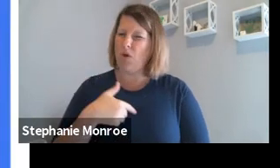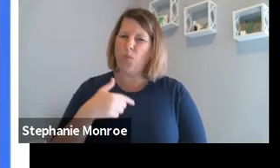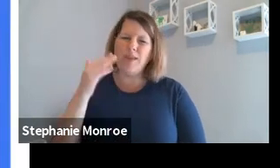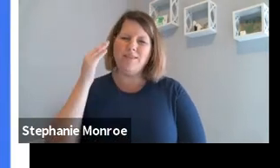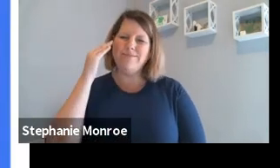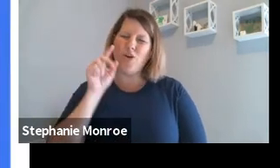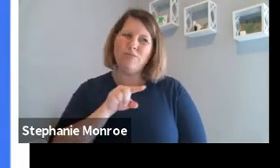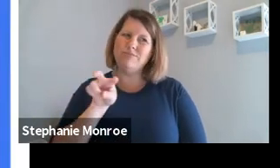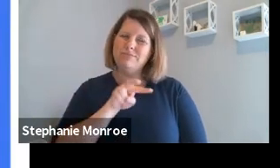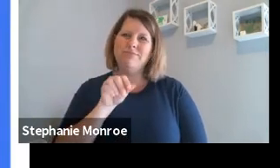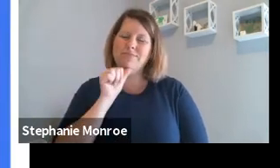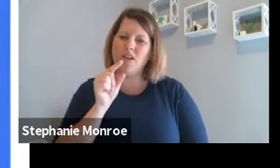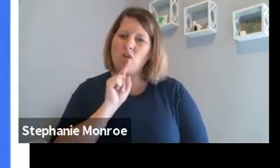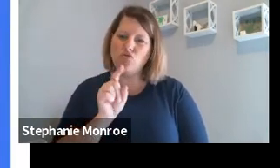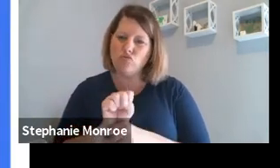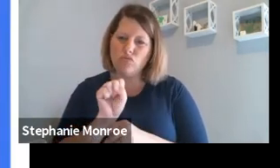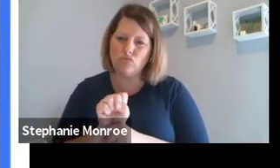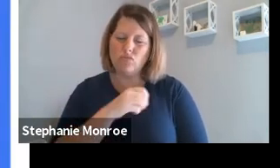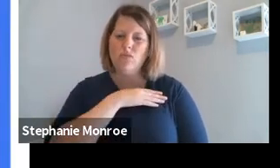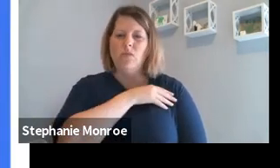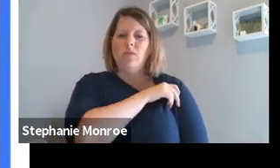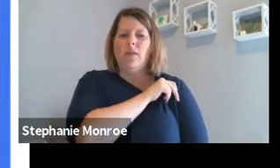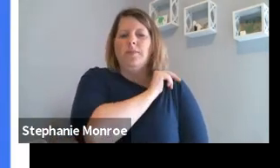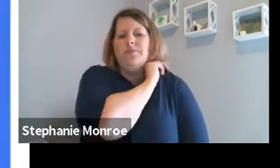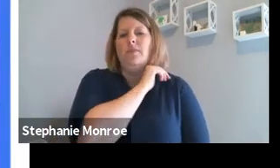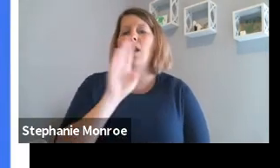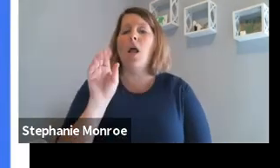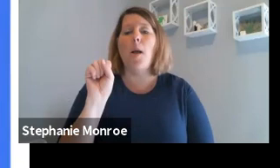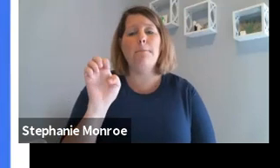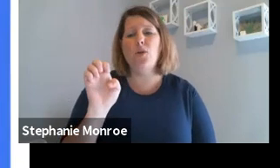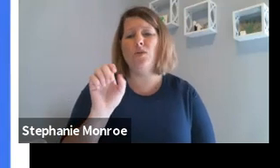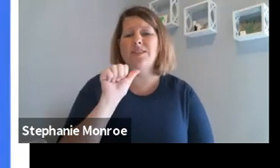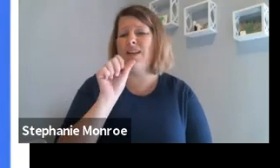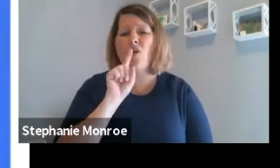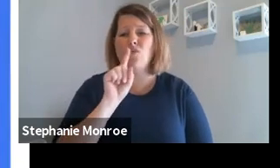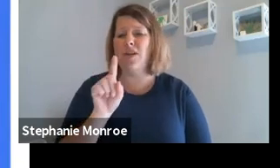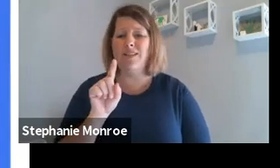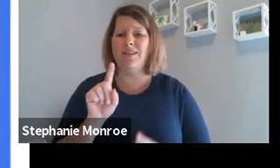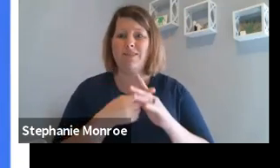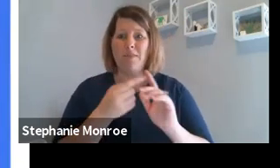The abuse that takes place in an abusive relationship is not really triggered by anything that the victim does,